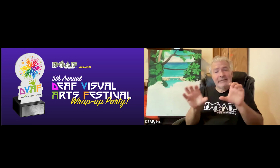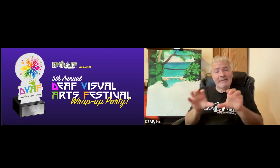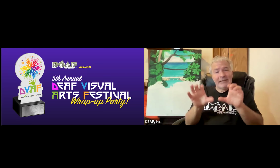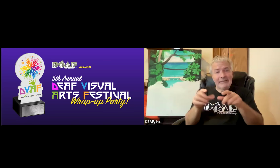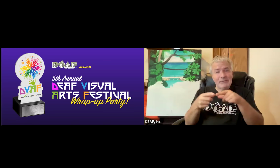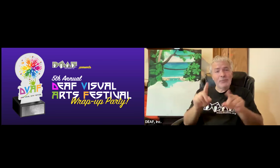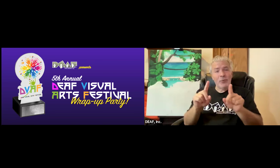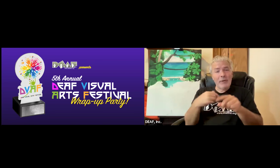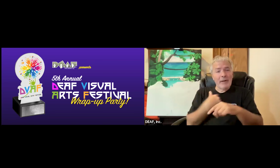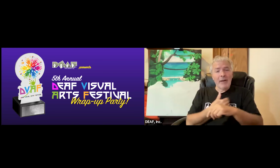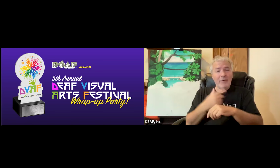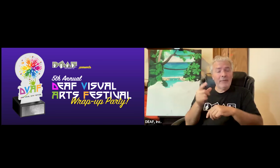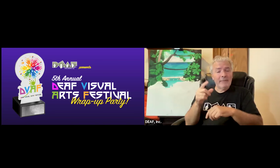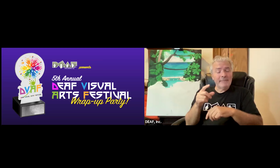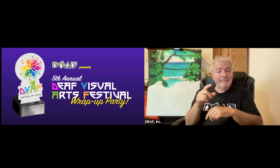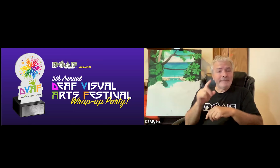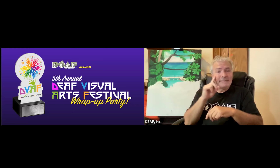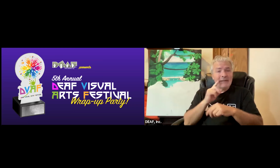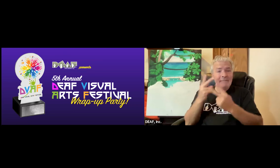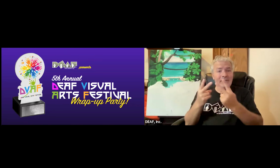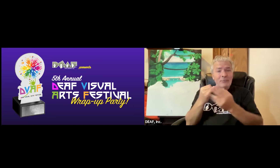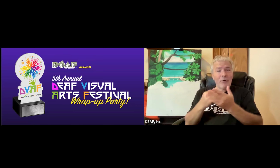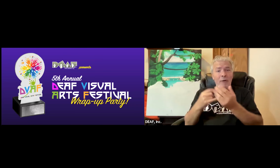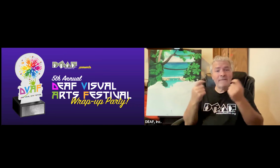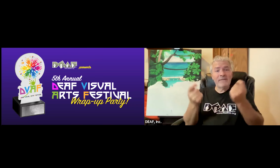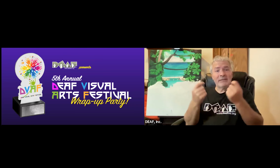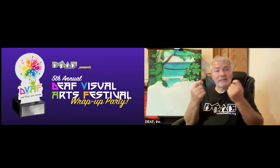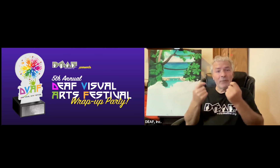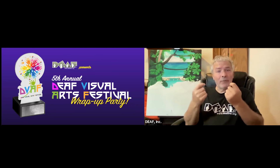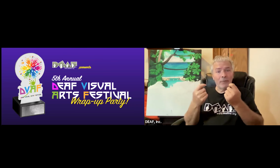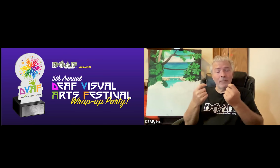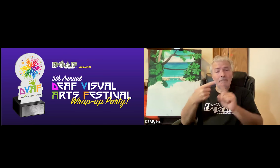We have 21 different activities during this festival.